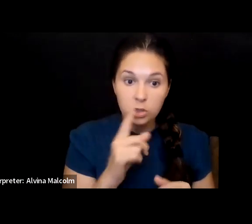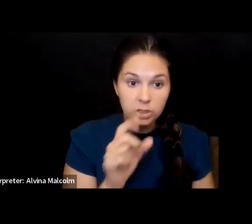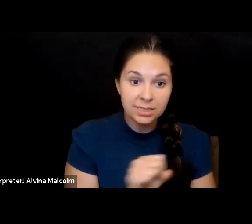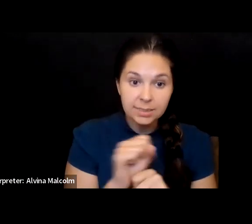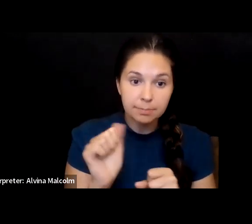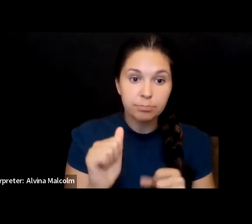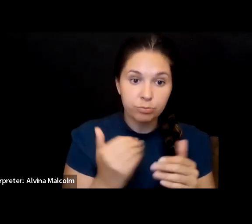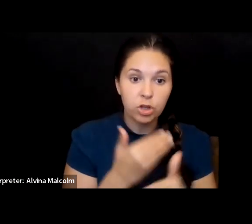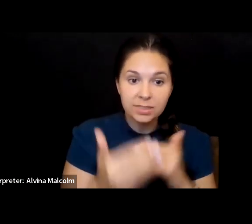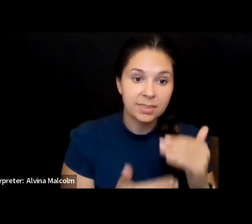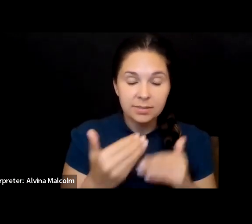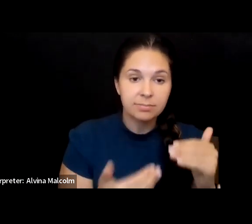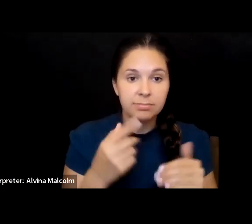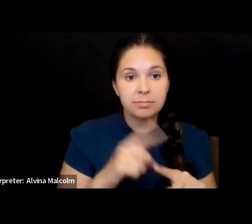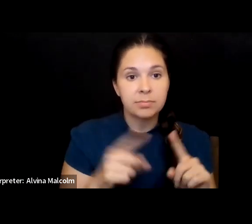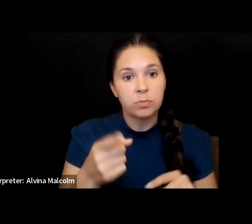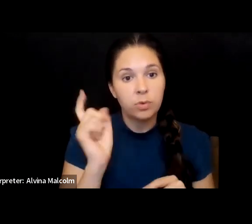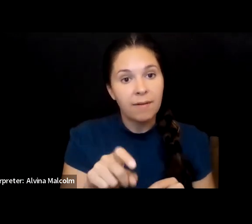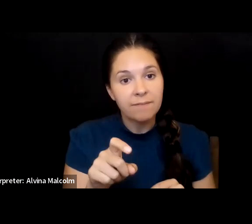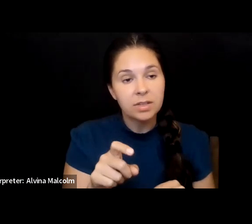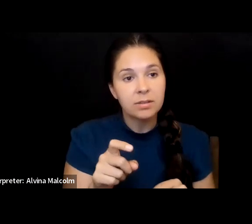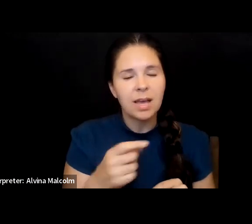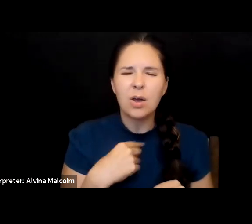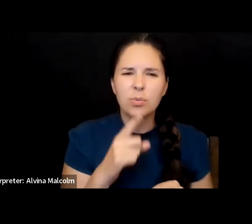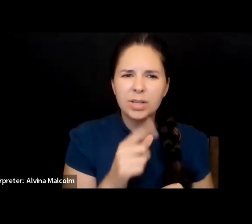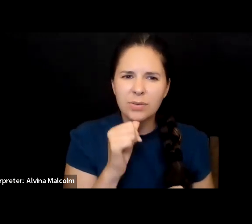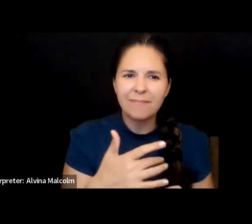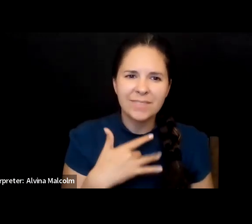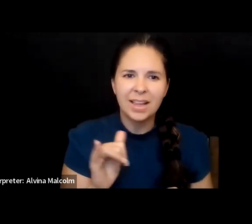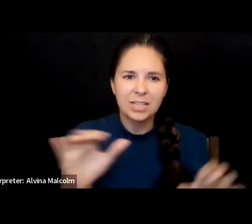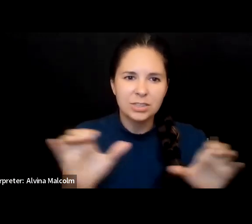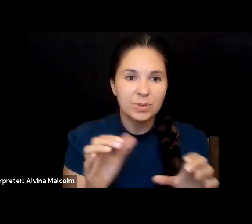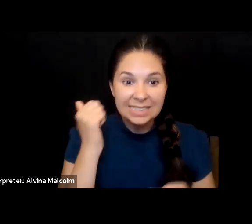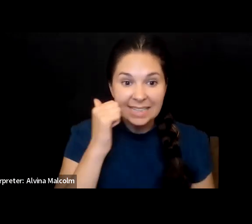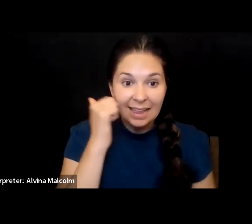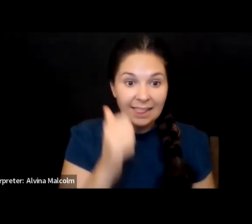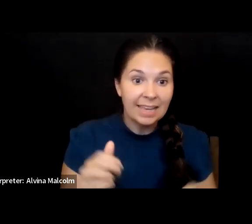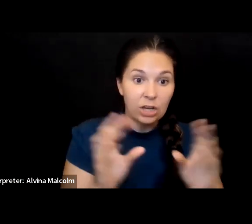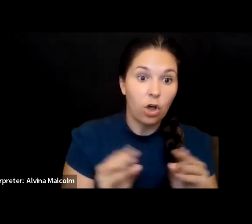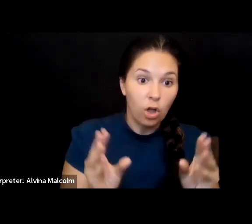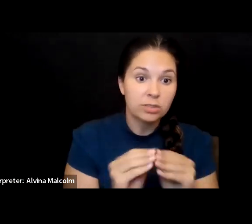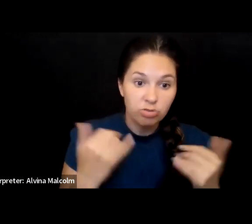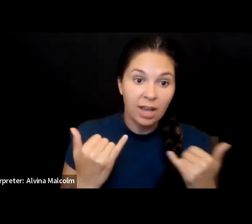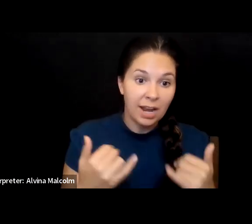for someone else next time around, and that's what we're doing because there's